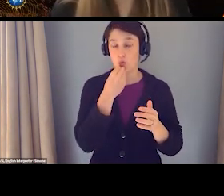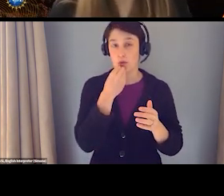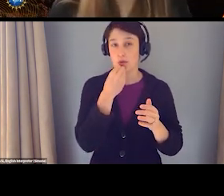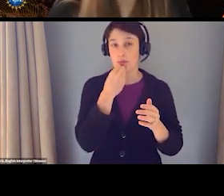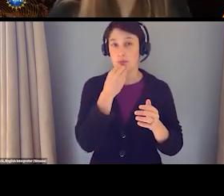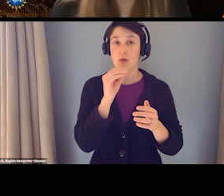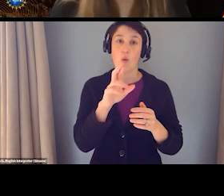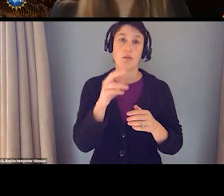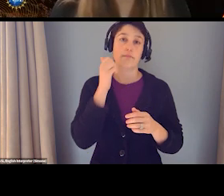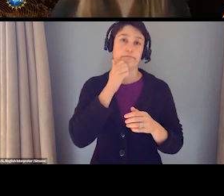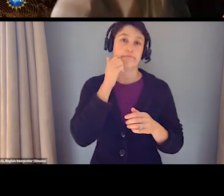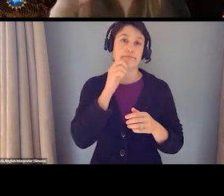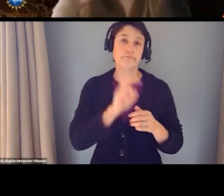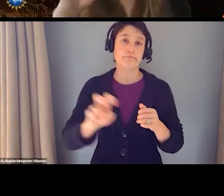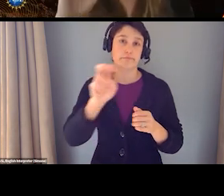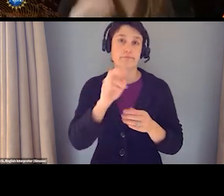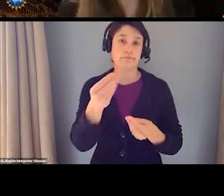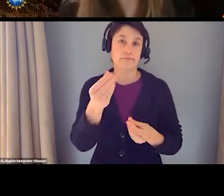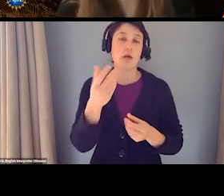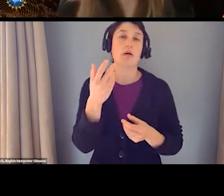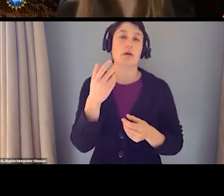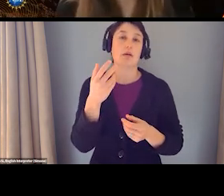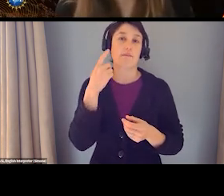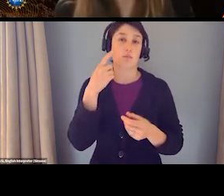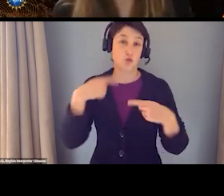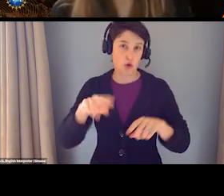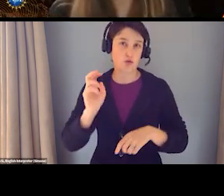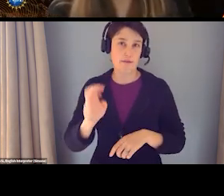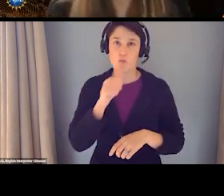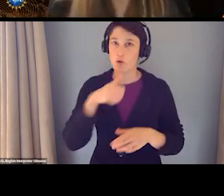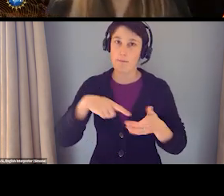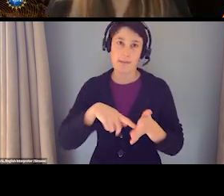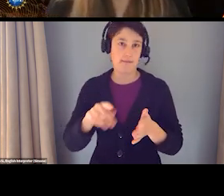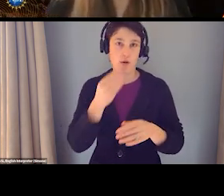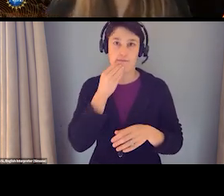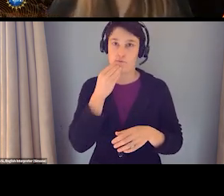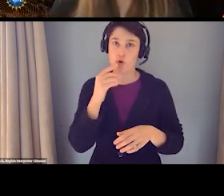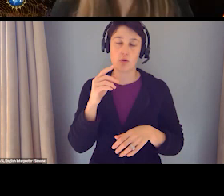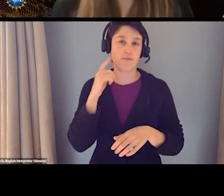We do not pay for food for employees in any other circumstance.